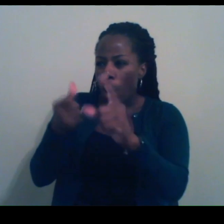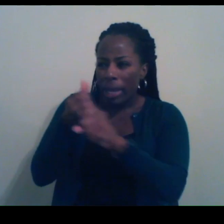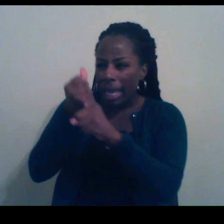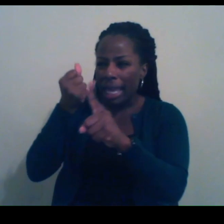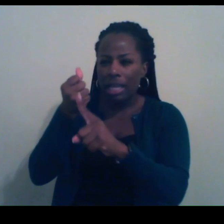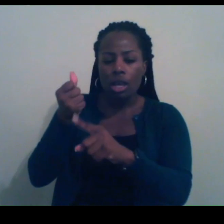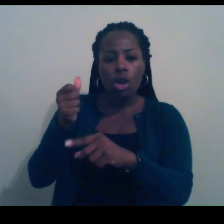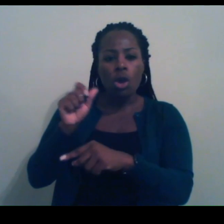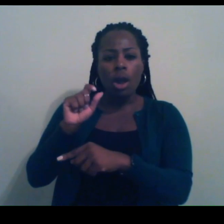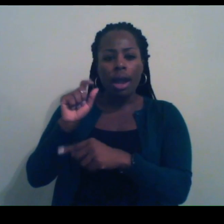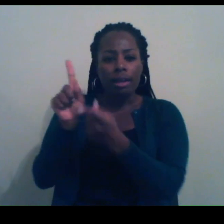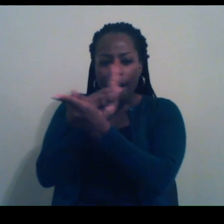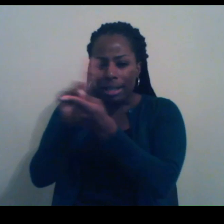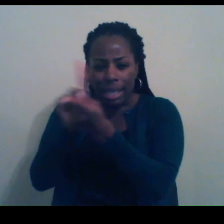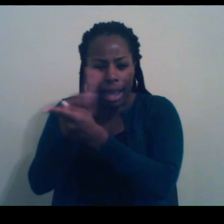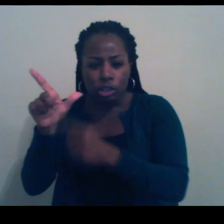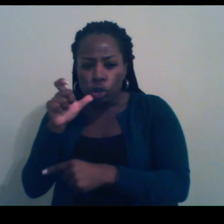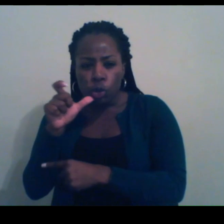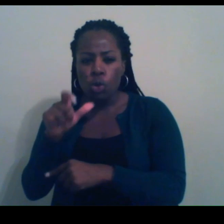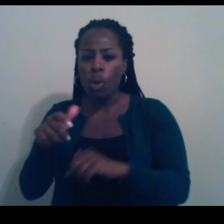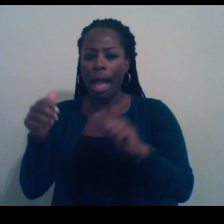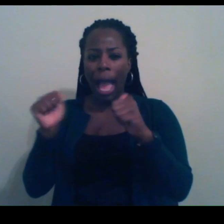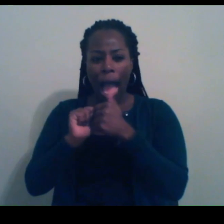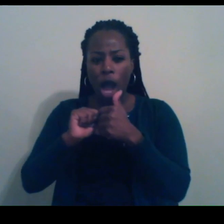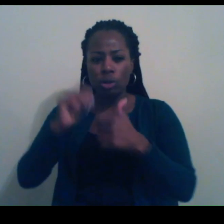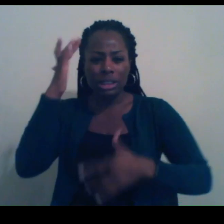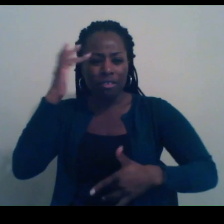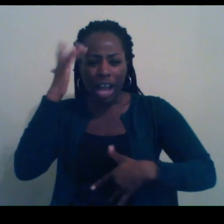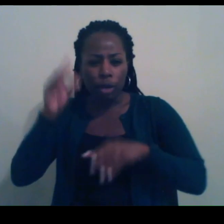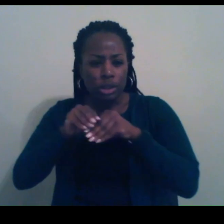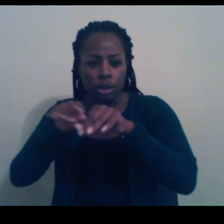this virus spreading and I think the American public should rest assured we